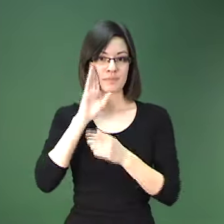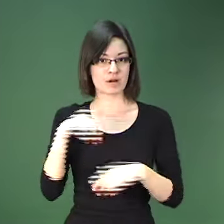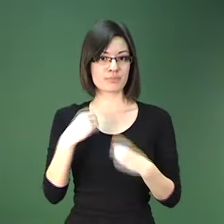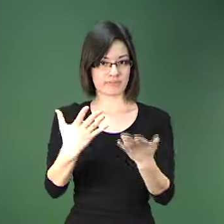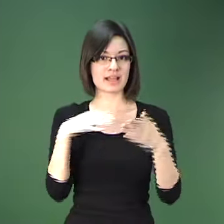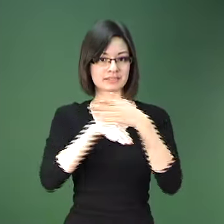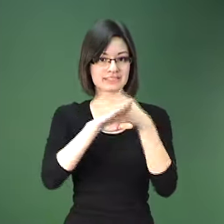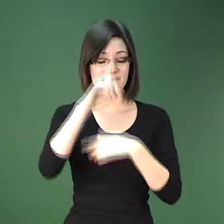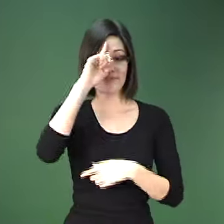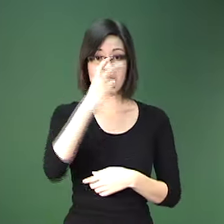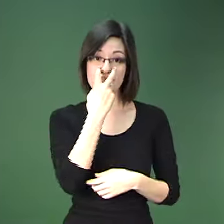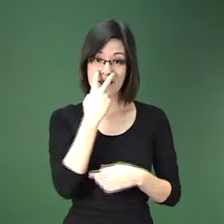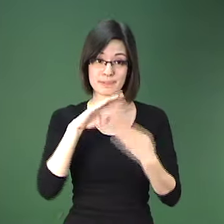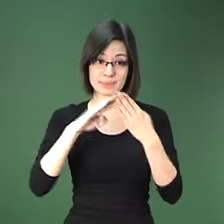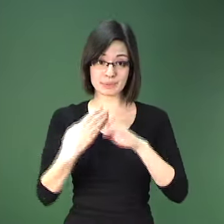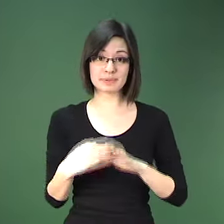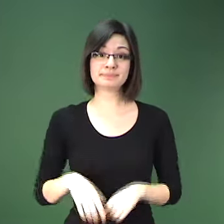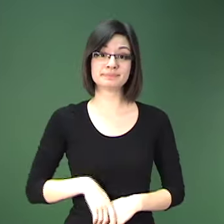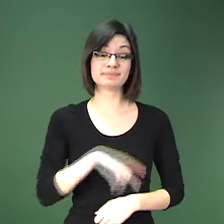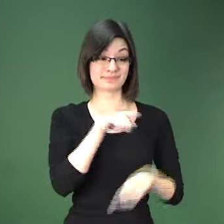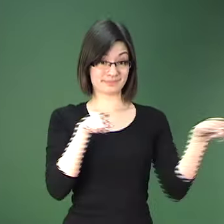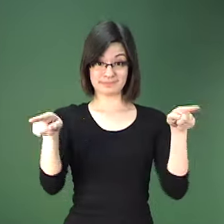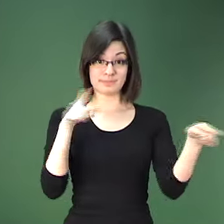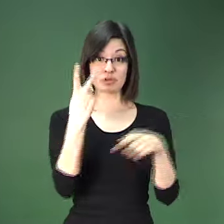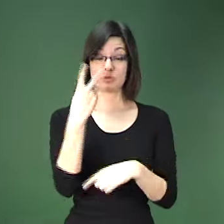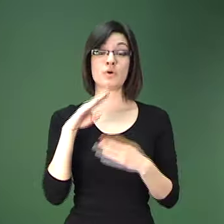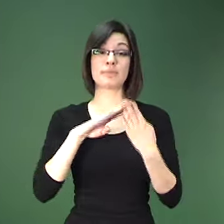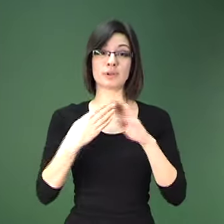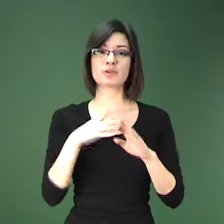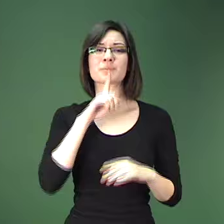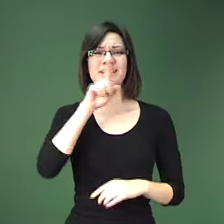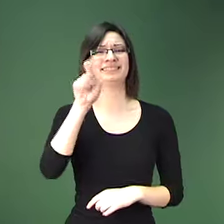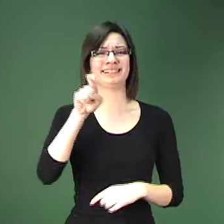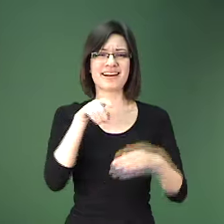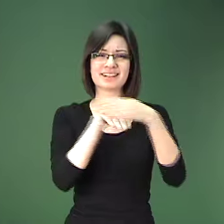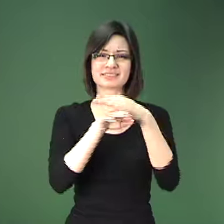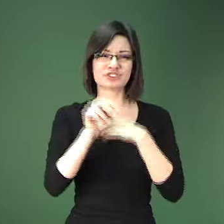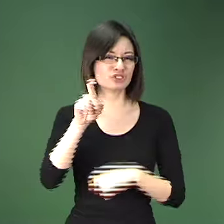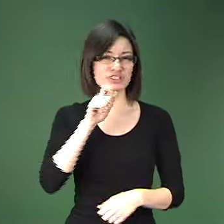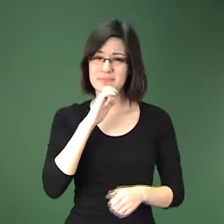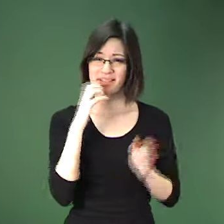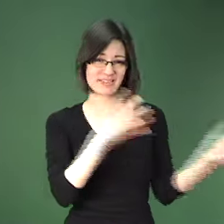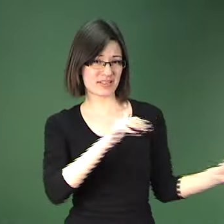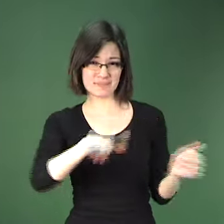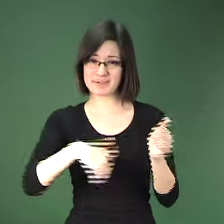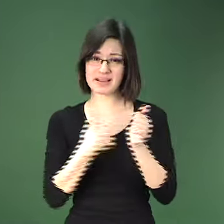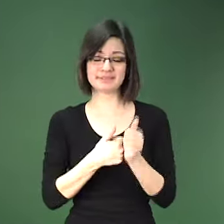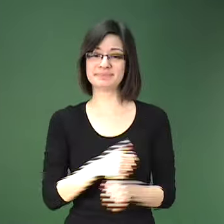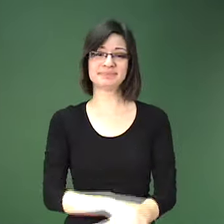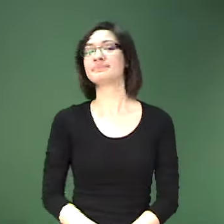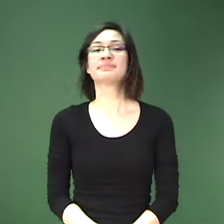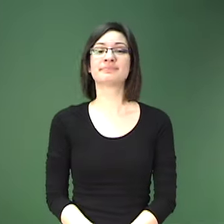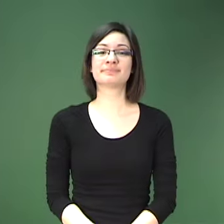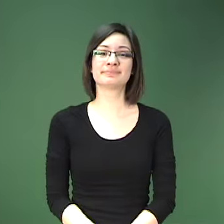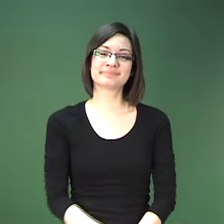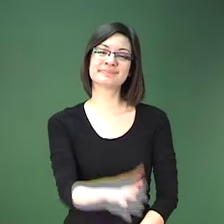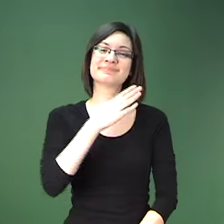It will also provide access for the blind community. Both communities need access and should not be left behind!